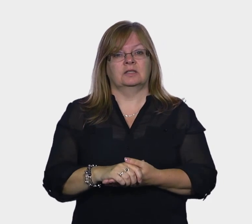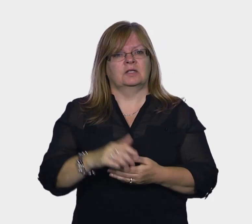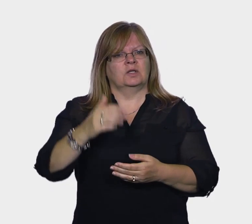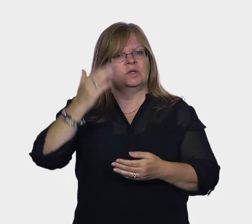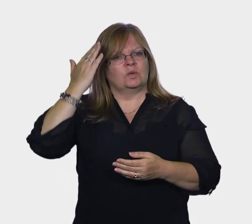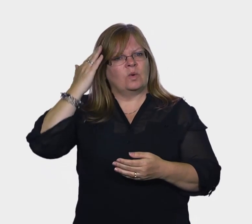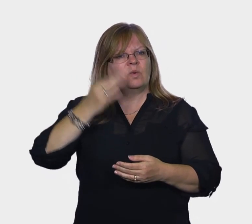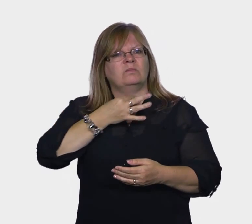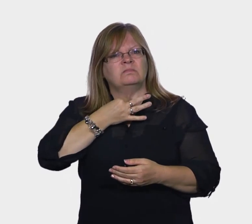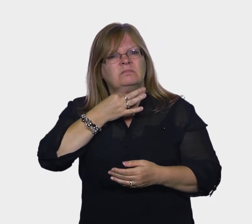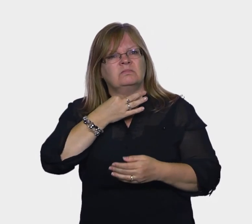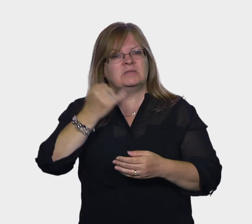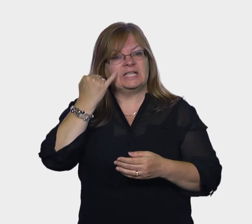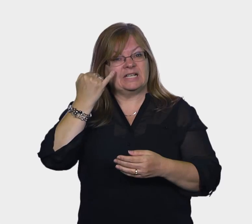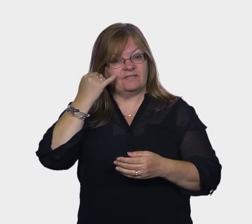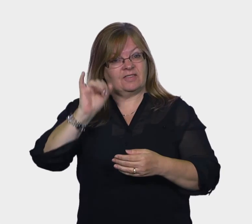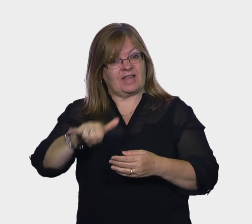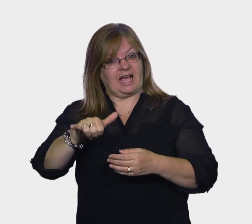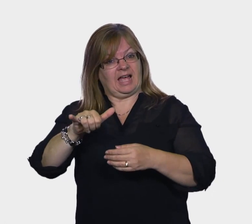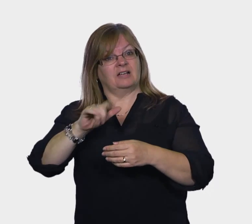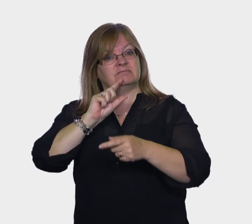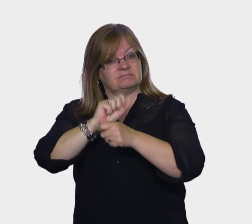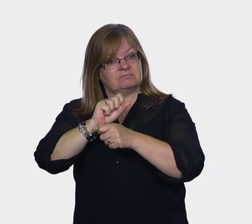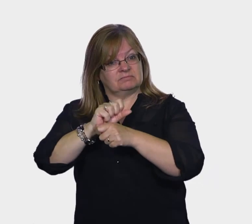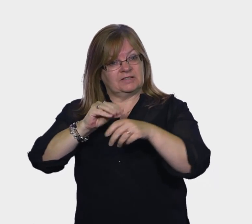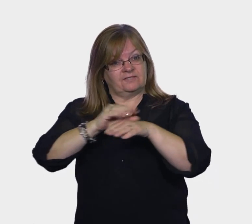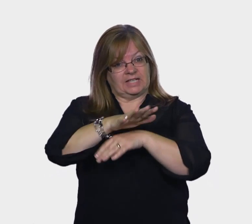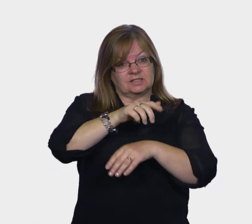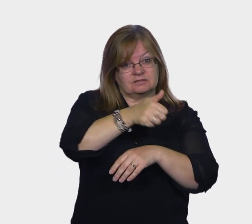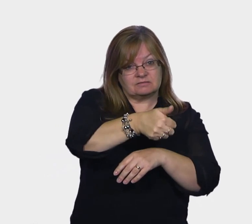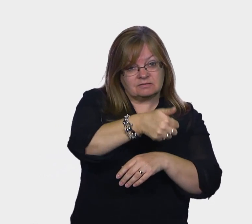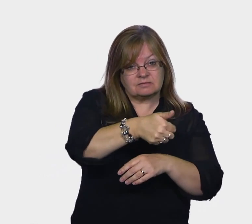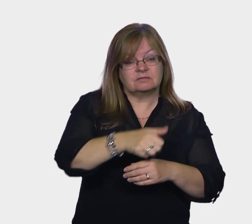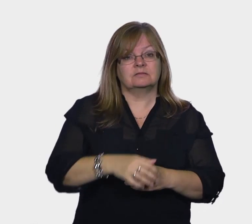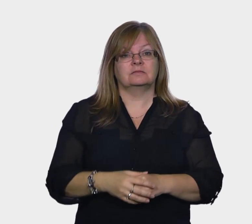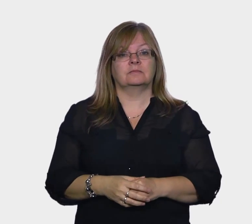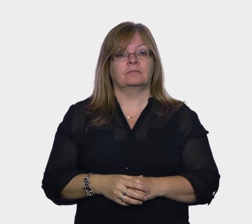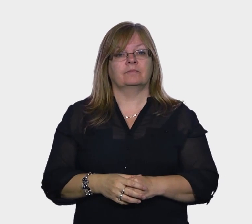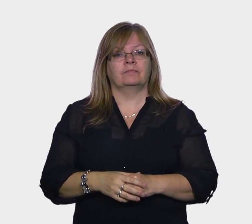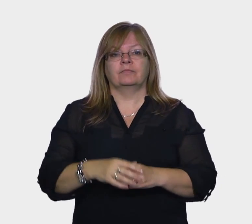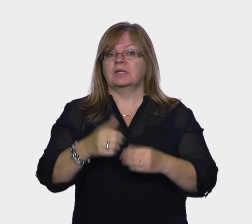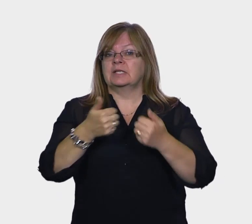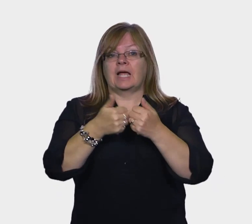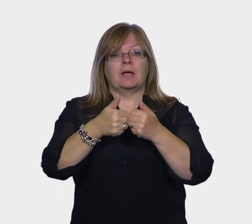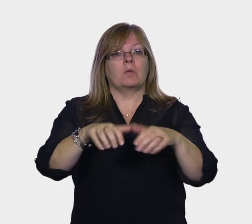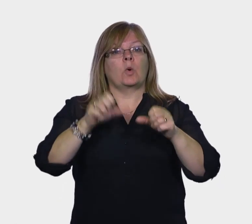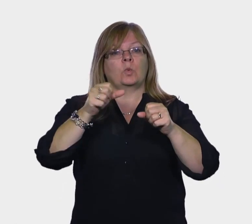need to know how and if they will be affected by the Games